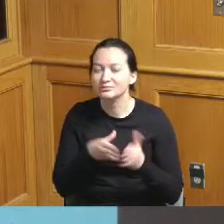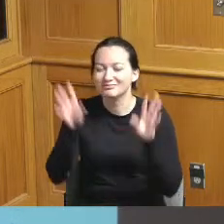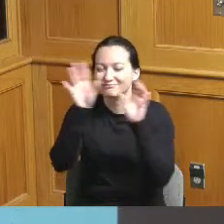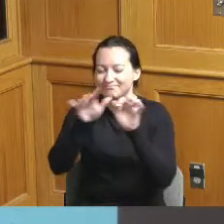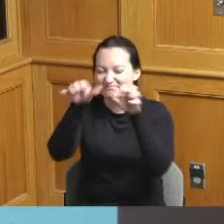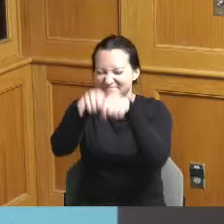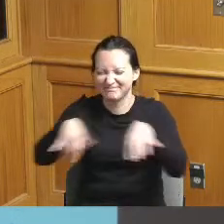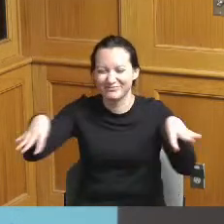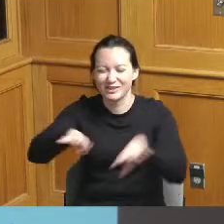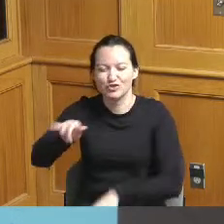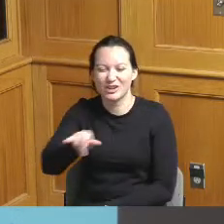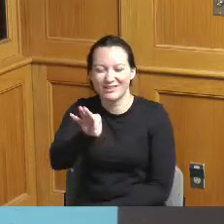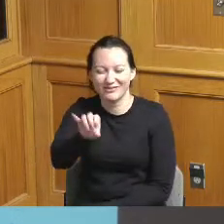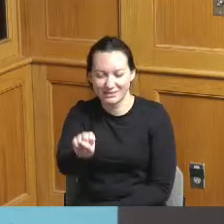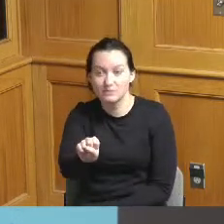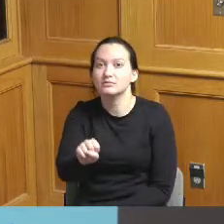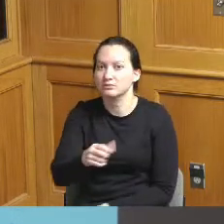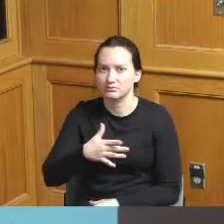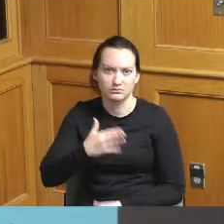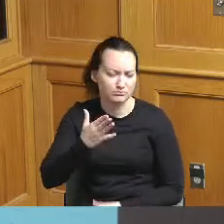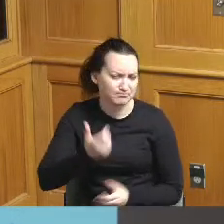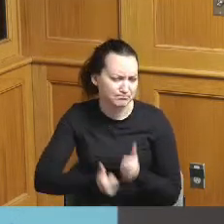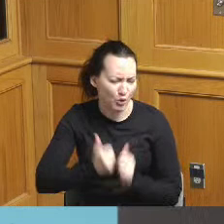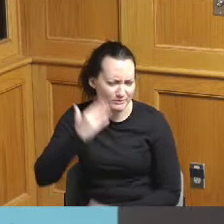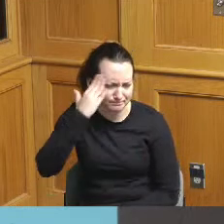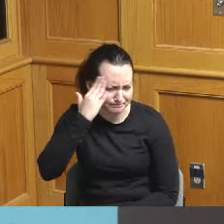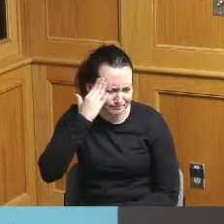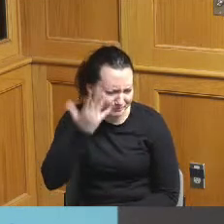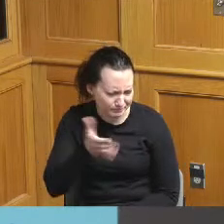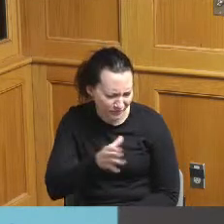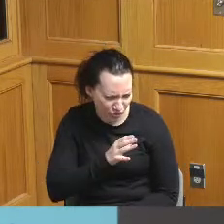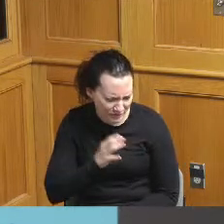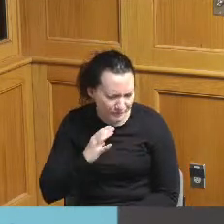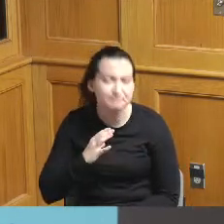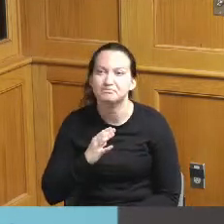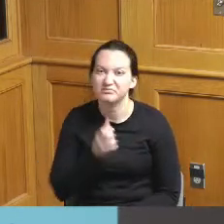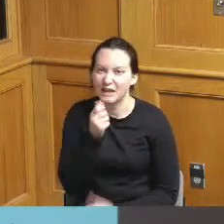and Family Services most of you know this already Commissioner so this is nothing new and I'll get